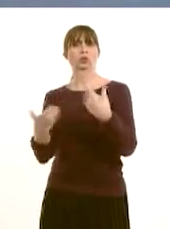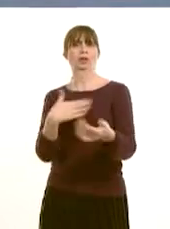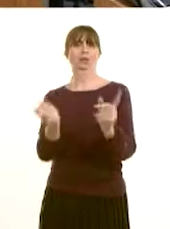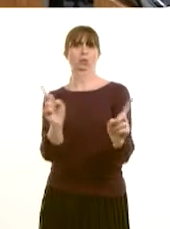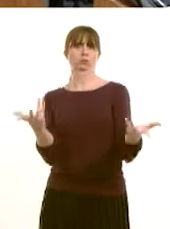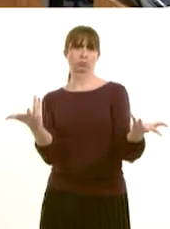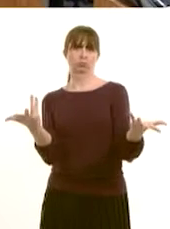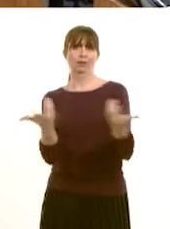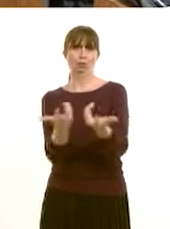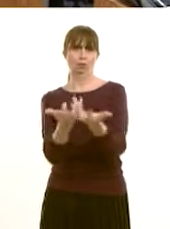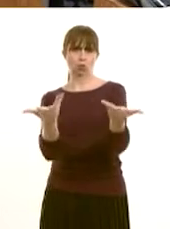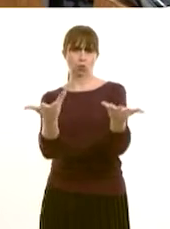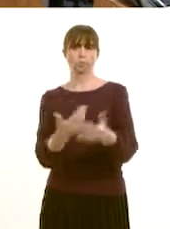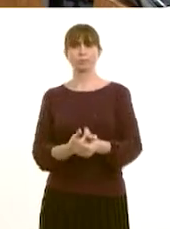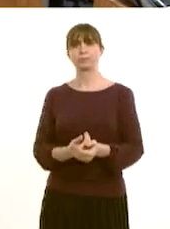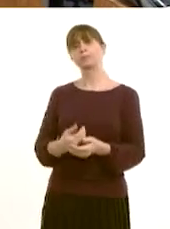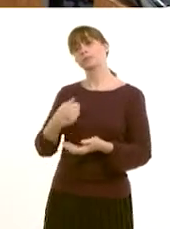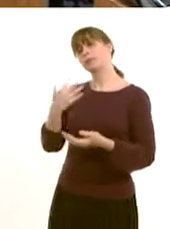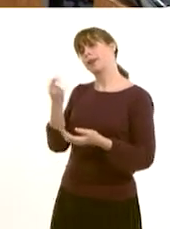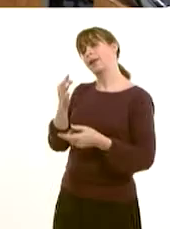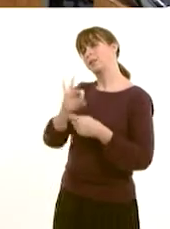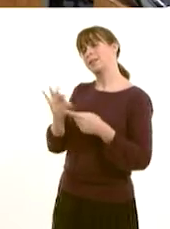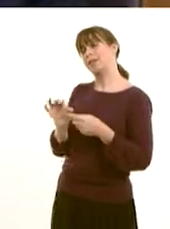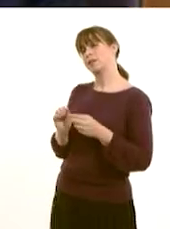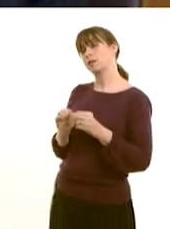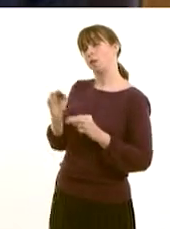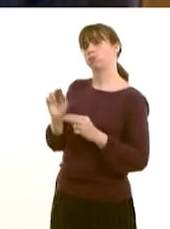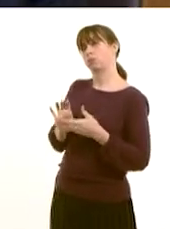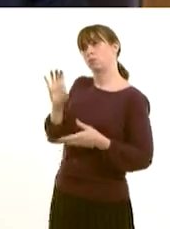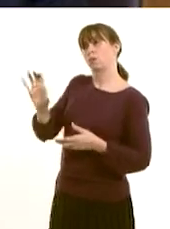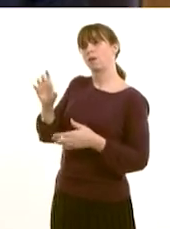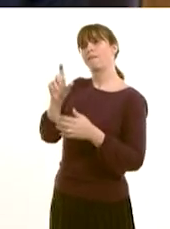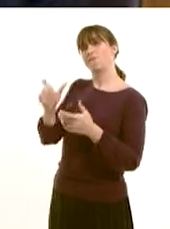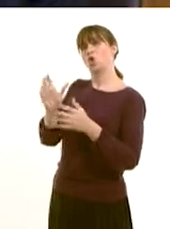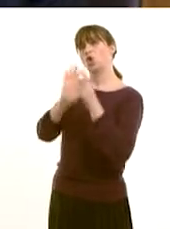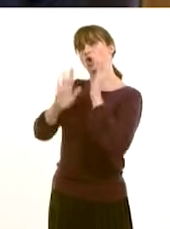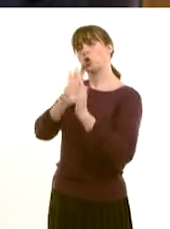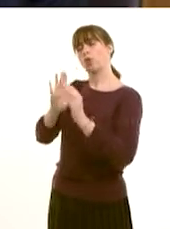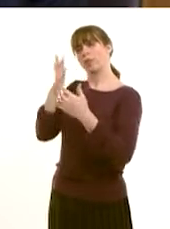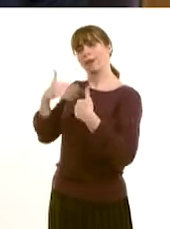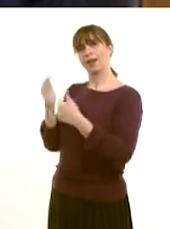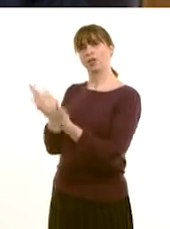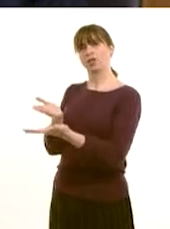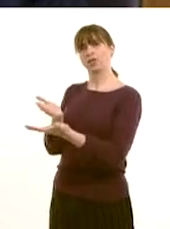Carwyn Jones: Well, weíve provided CAMHS with an 18 per cent increase in funding, as the Member will knowó£7.6 million.